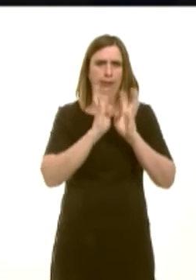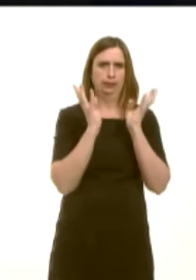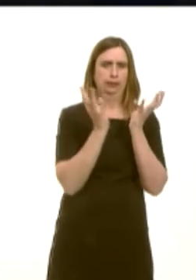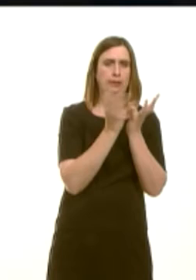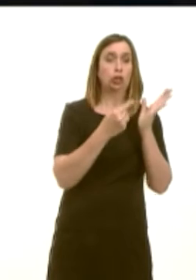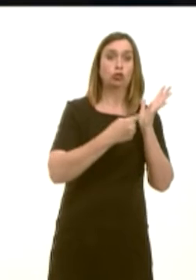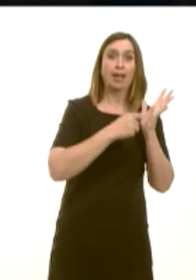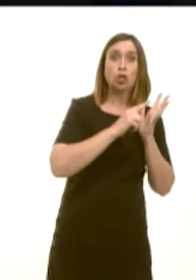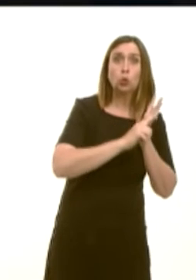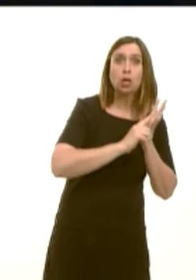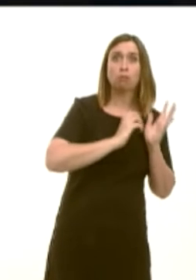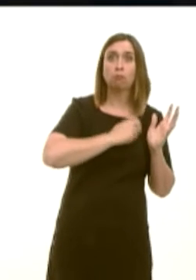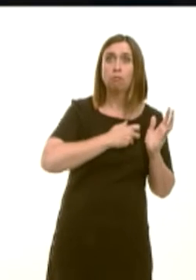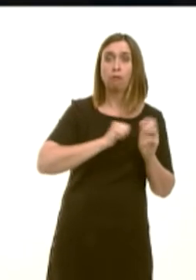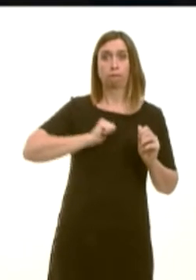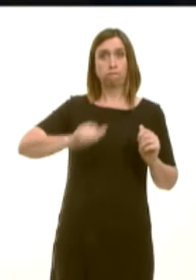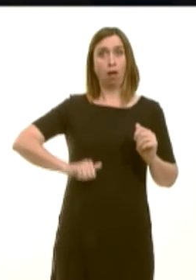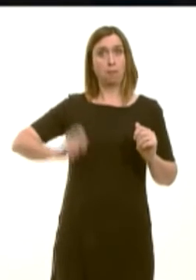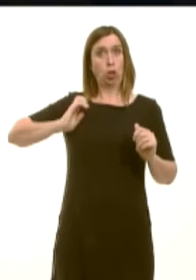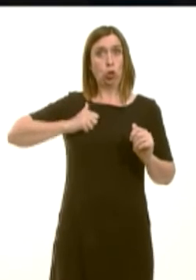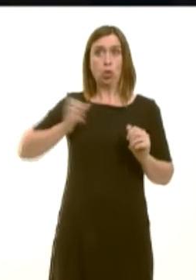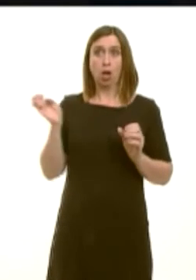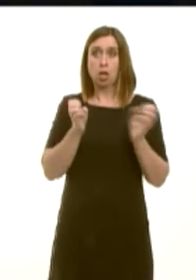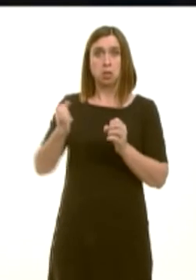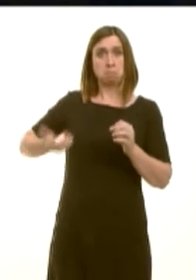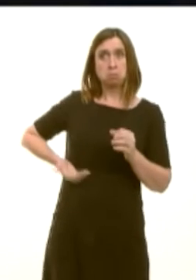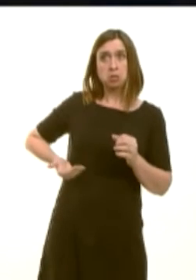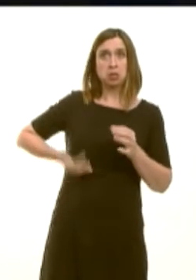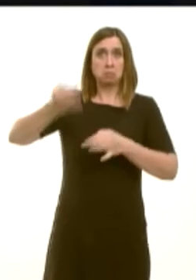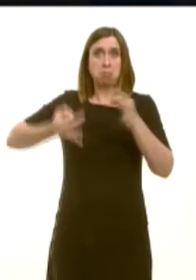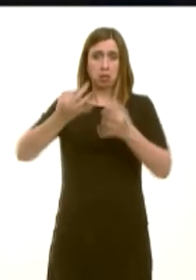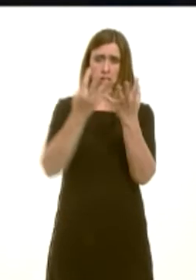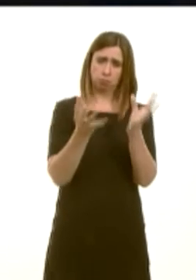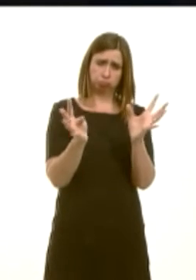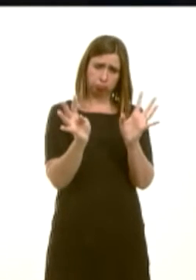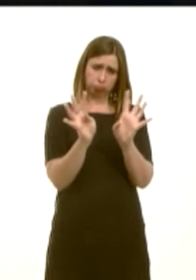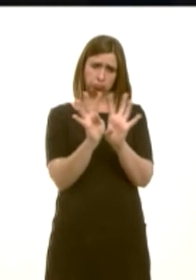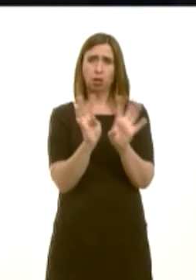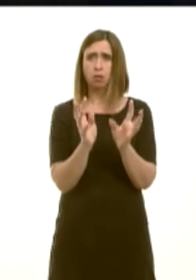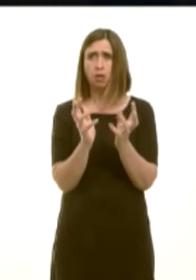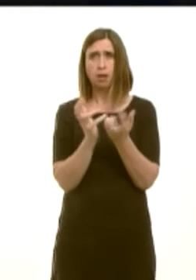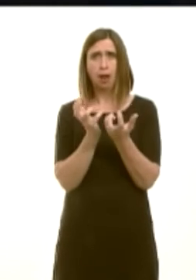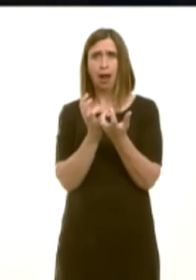unions and so on? What can the Welsh Government do to promote a genuine grass-roots campaign